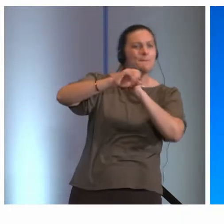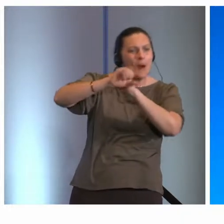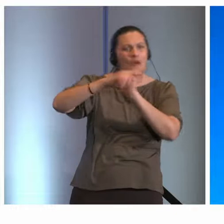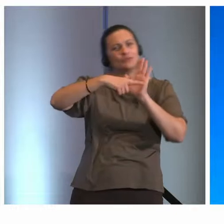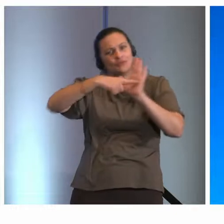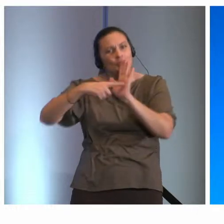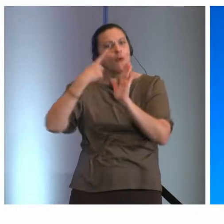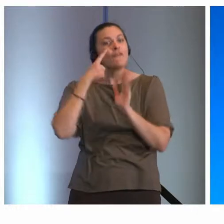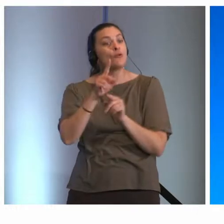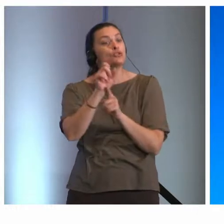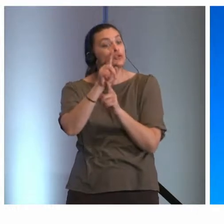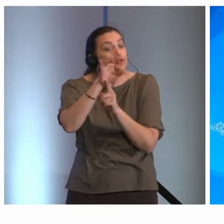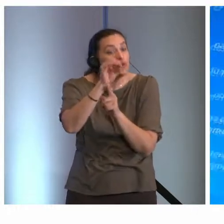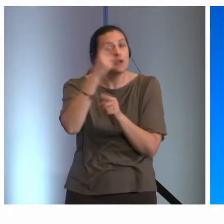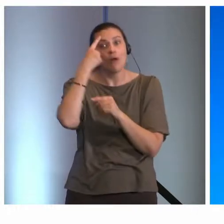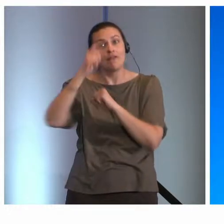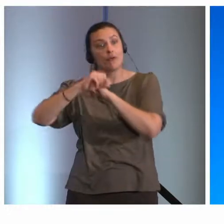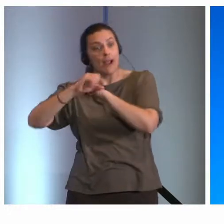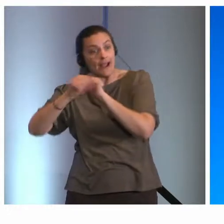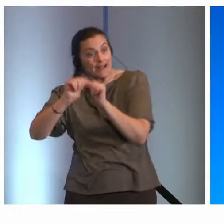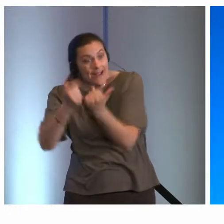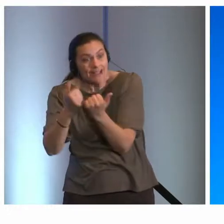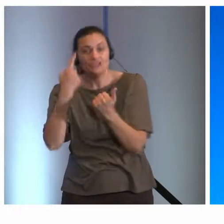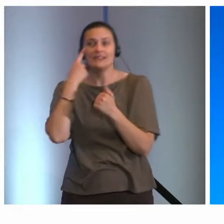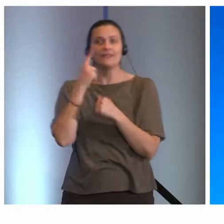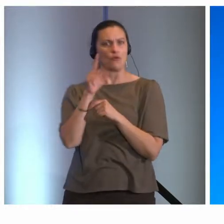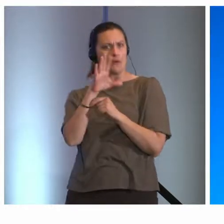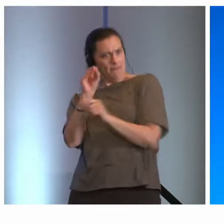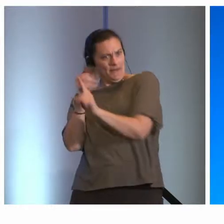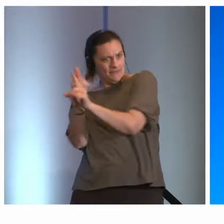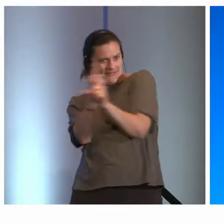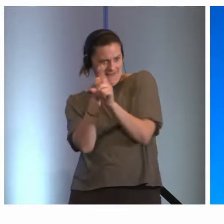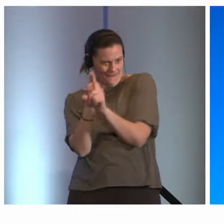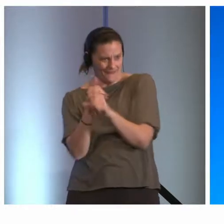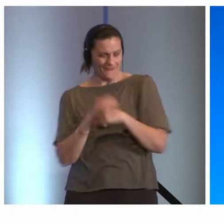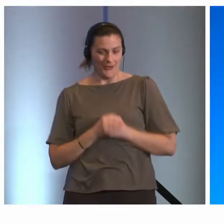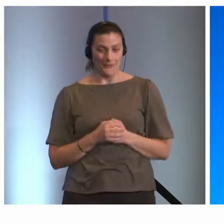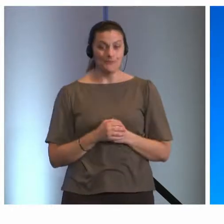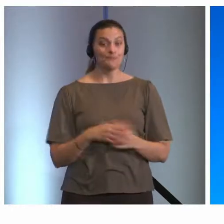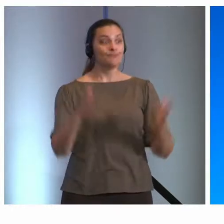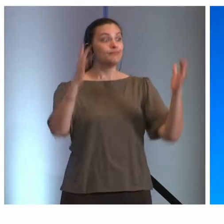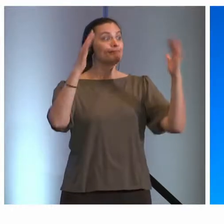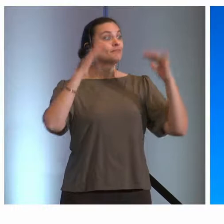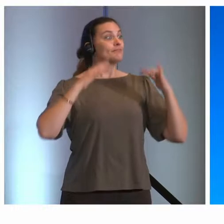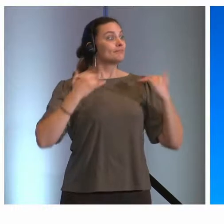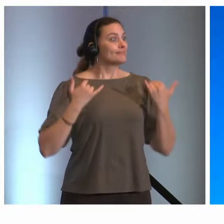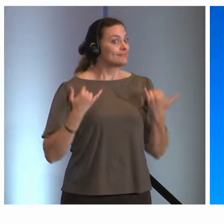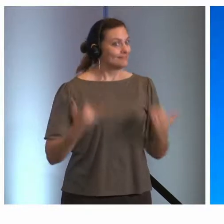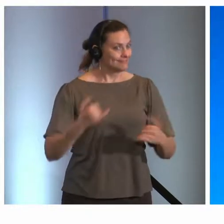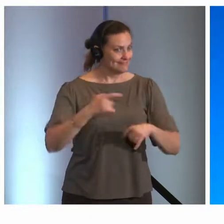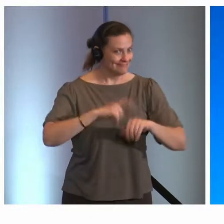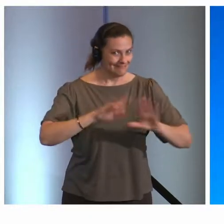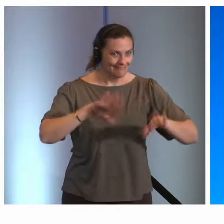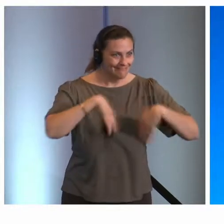this is our goal is to market this talent, directly to the studios and ad agencies and other companies.